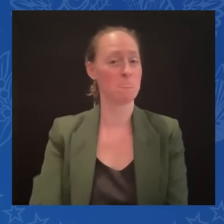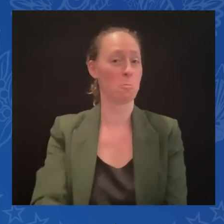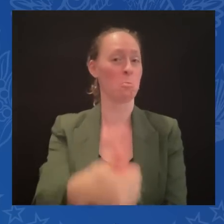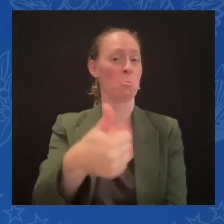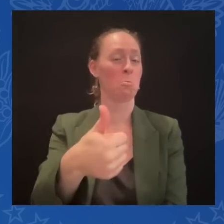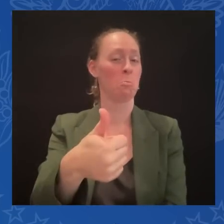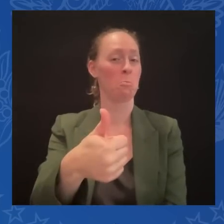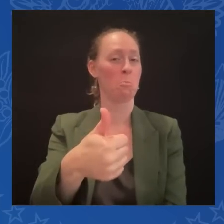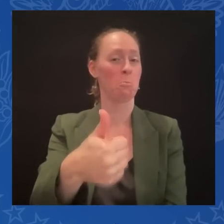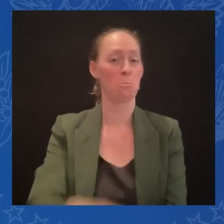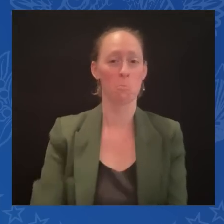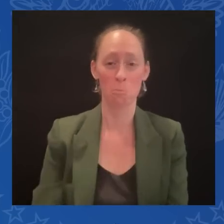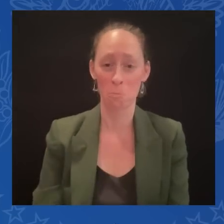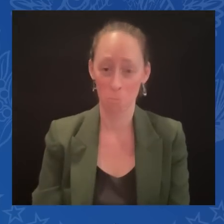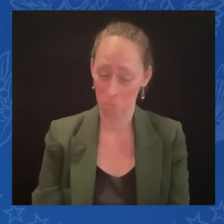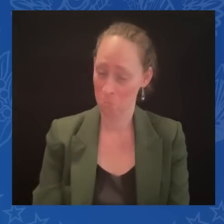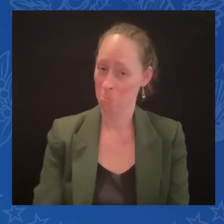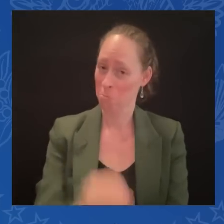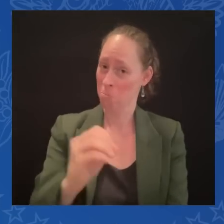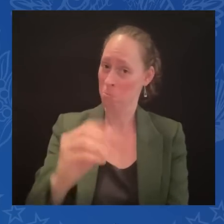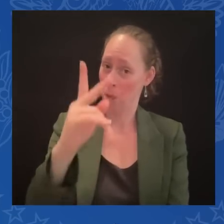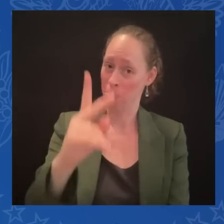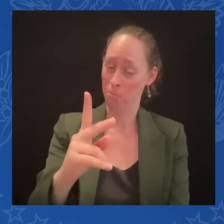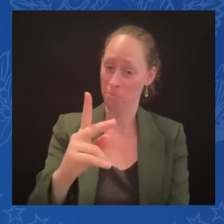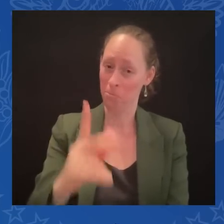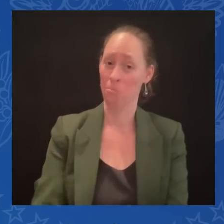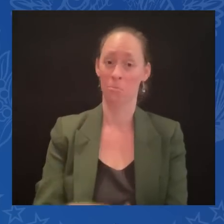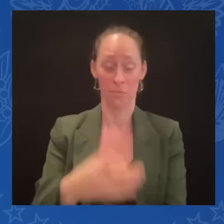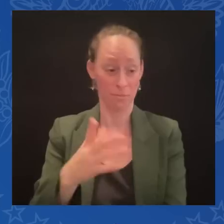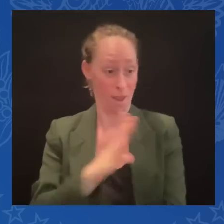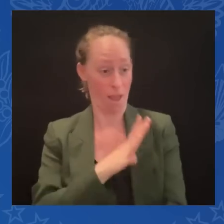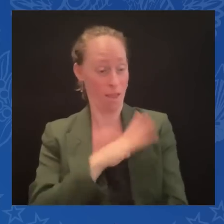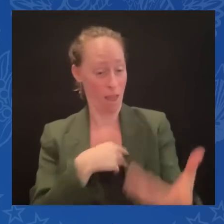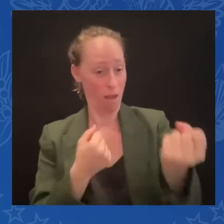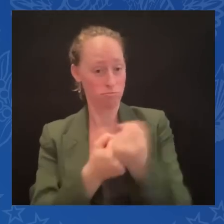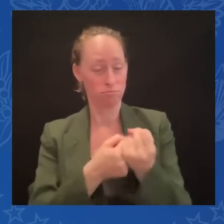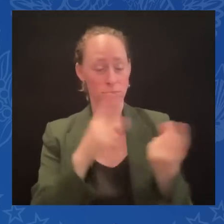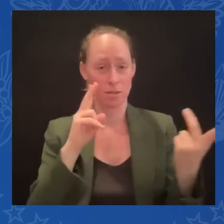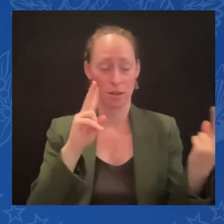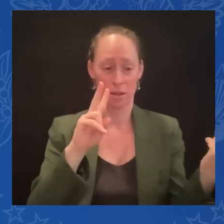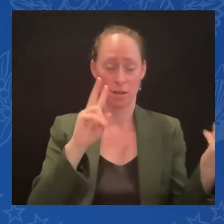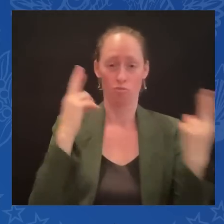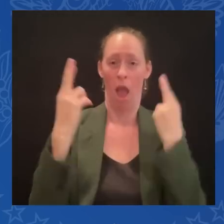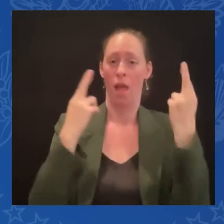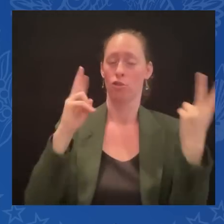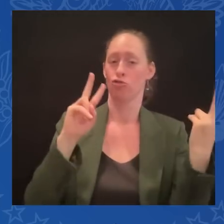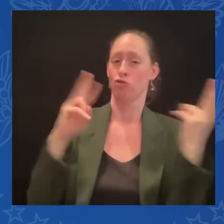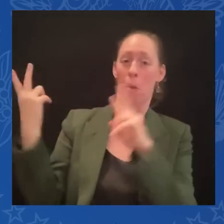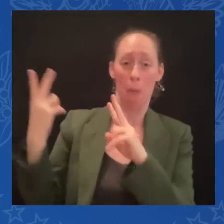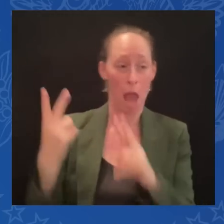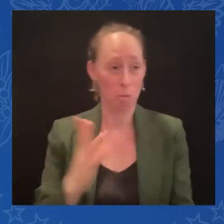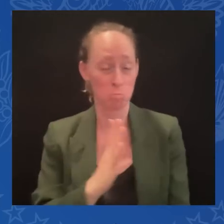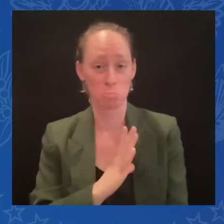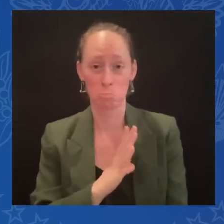Look, folks, on a very serious note, when I ran, when I got elected, when I proposed these pieces of legislation,